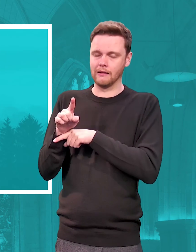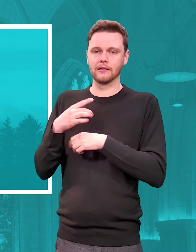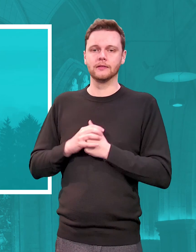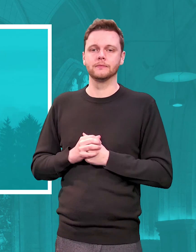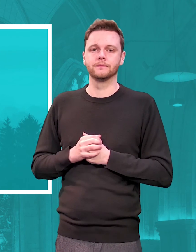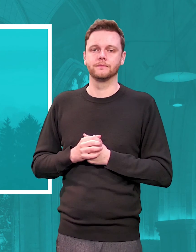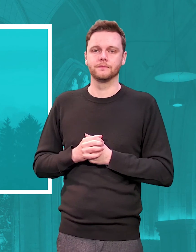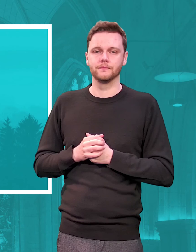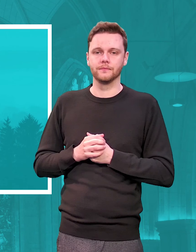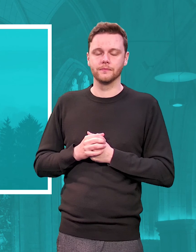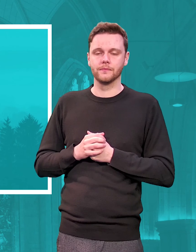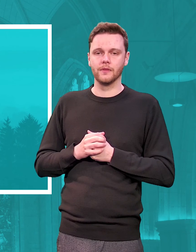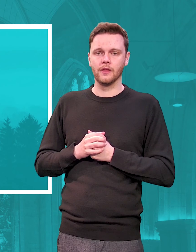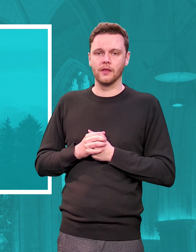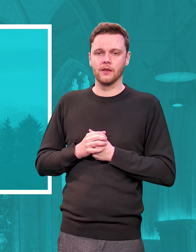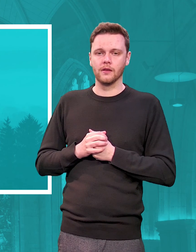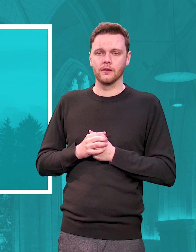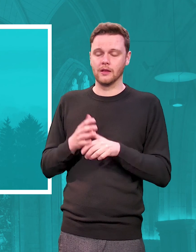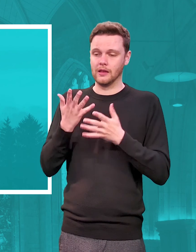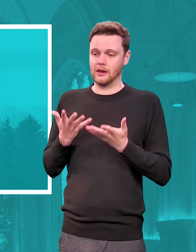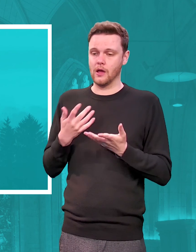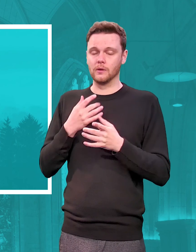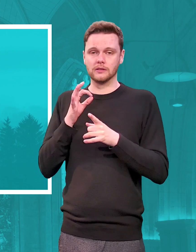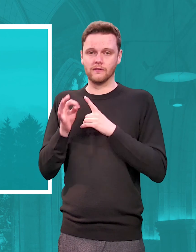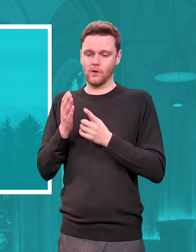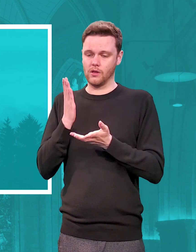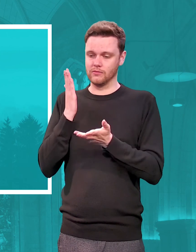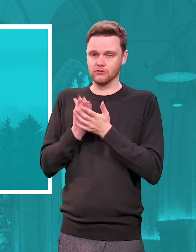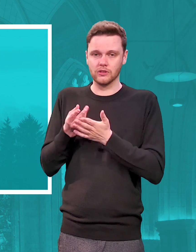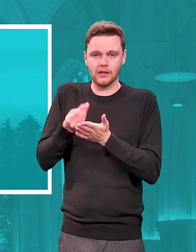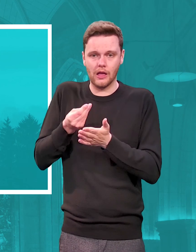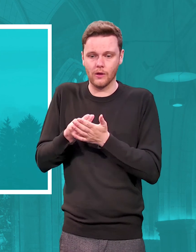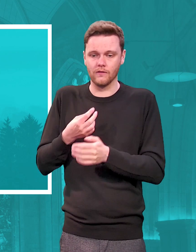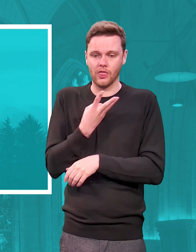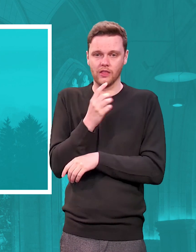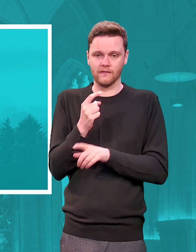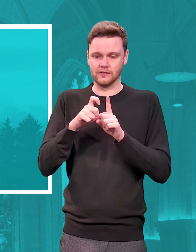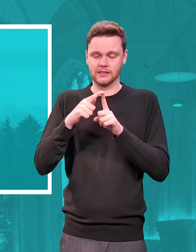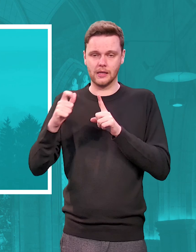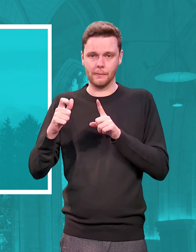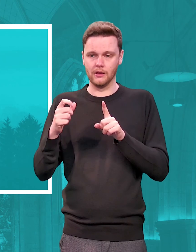Finally, I take this opportunity of tabling the Trust Accounts for the year ended 31 December 2020.